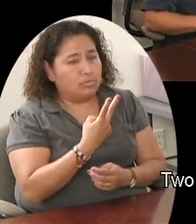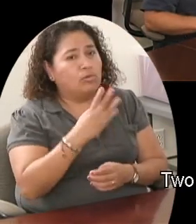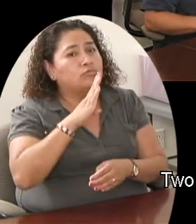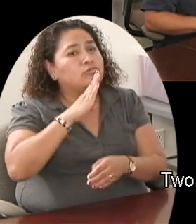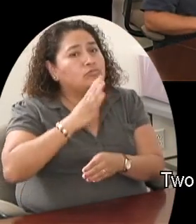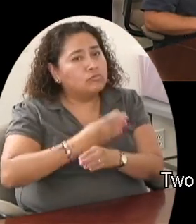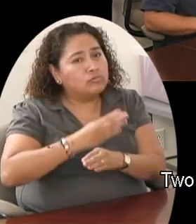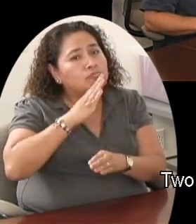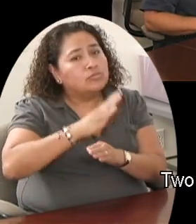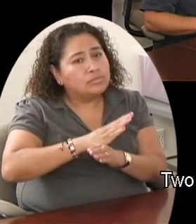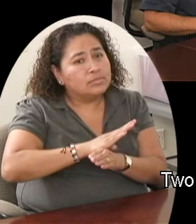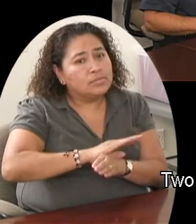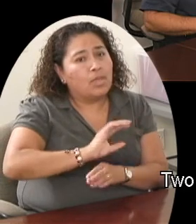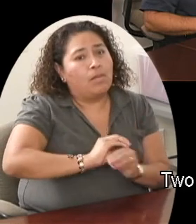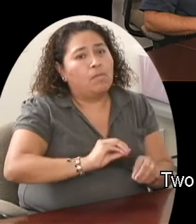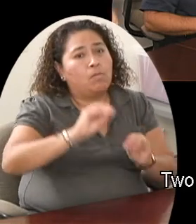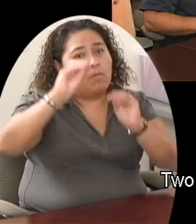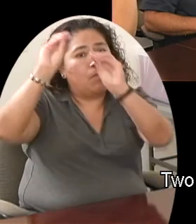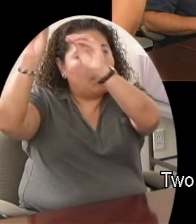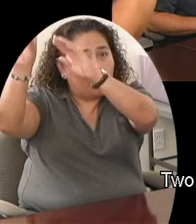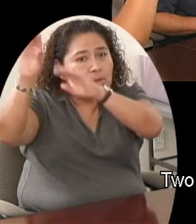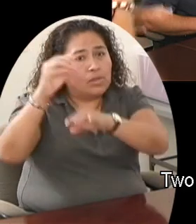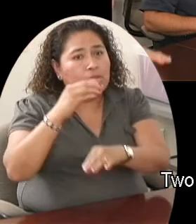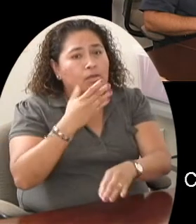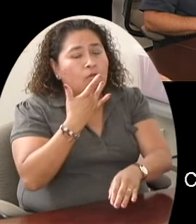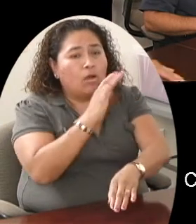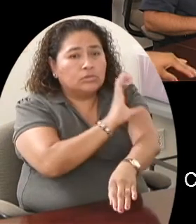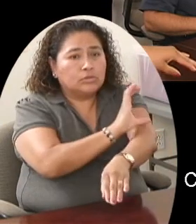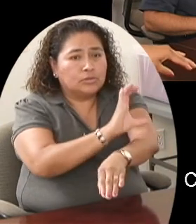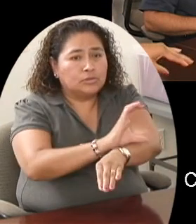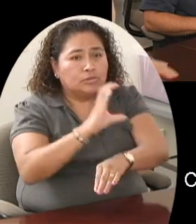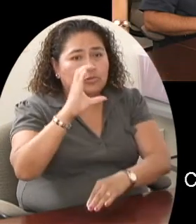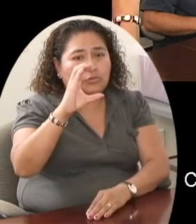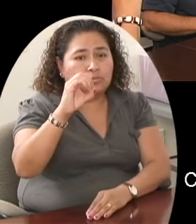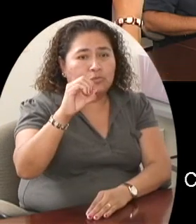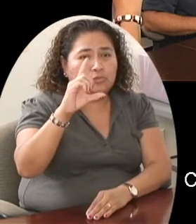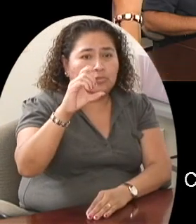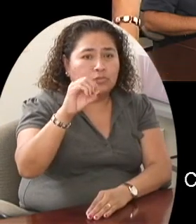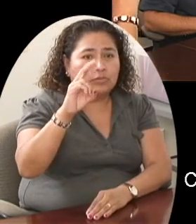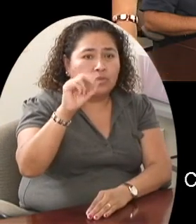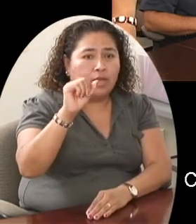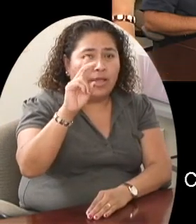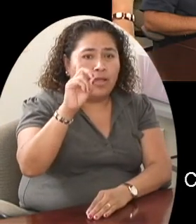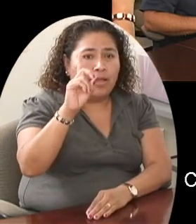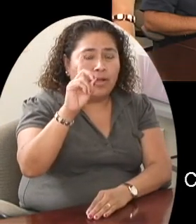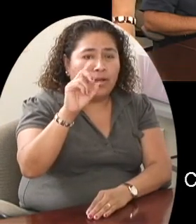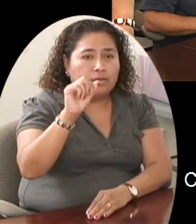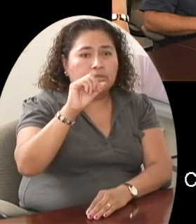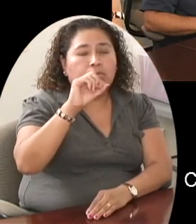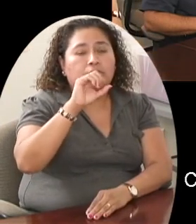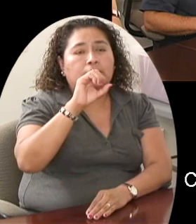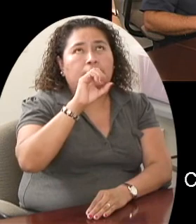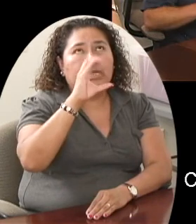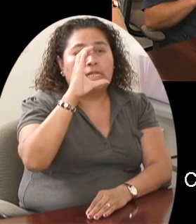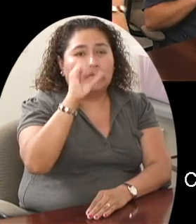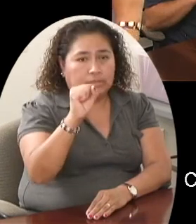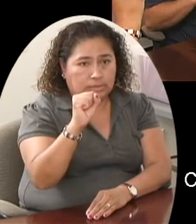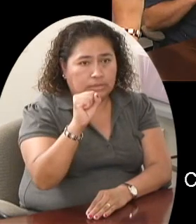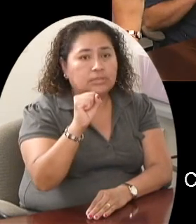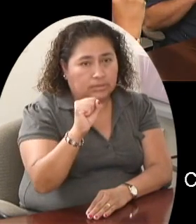Two daughters. Colorado.